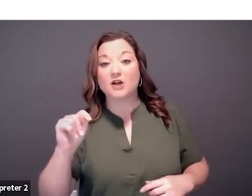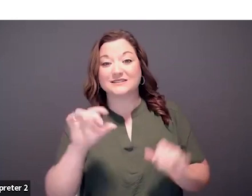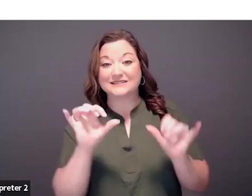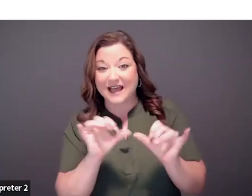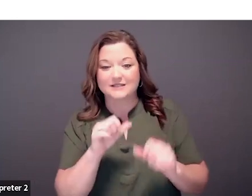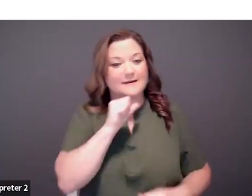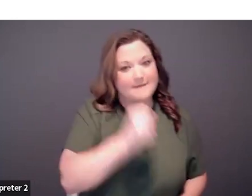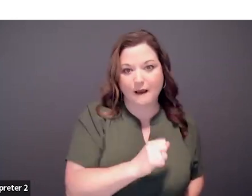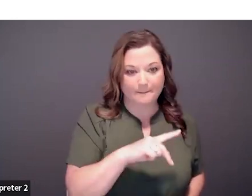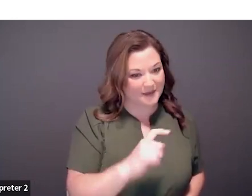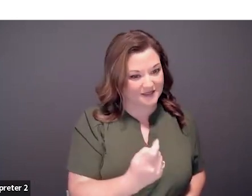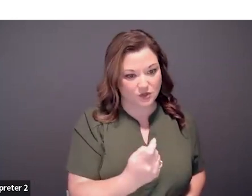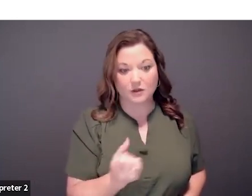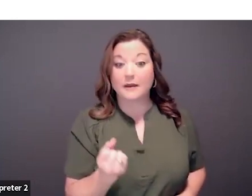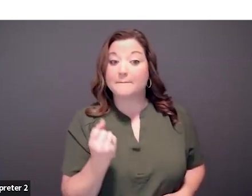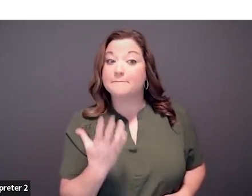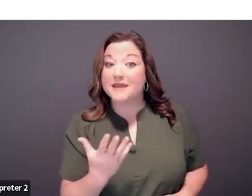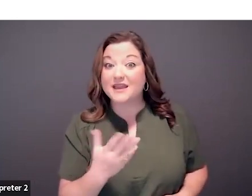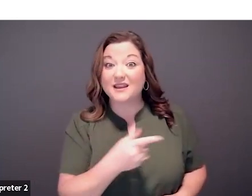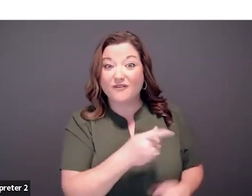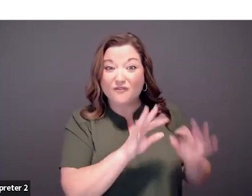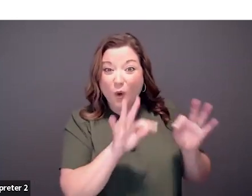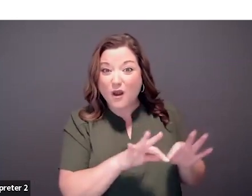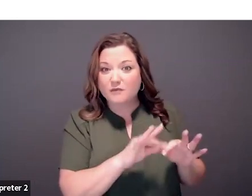Many of the form plugins were setting their line height in pixels,